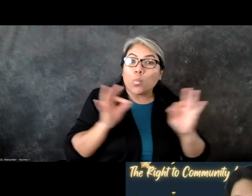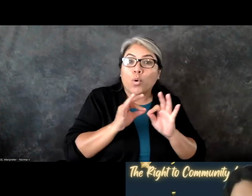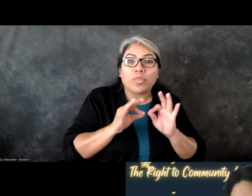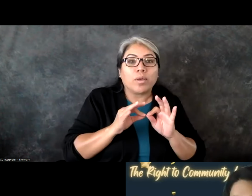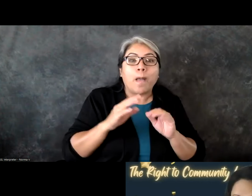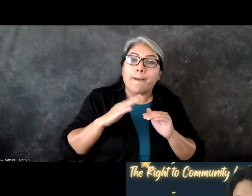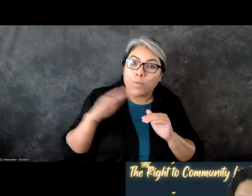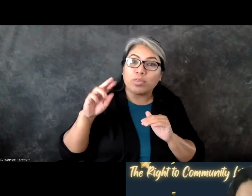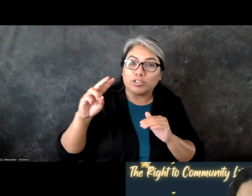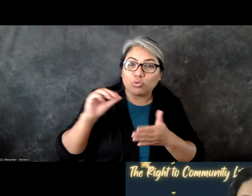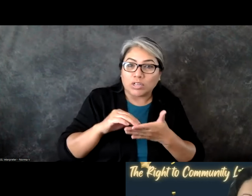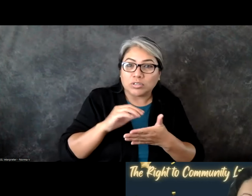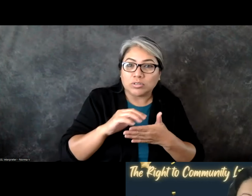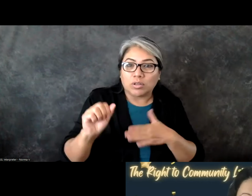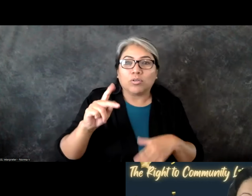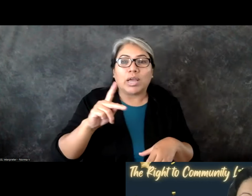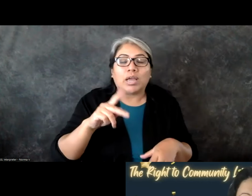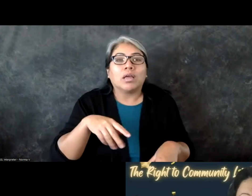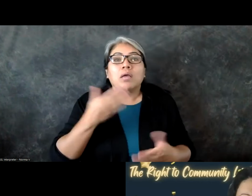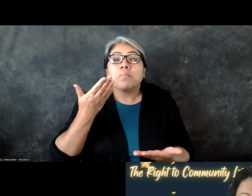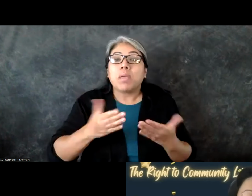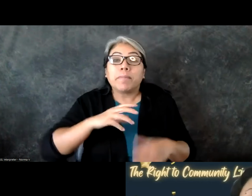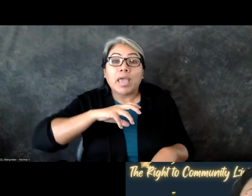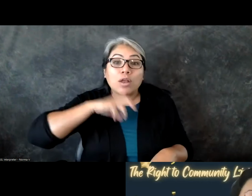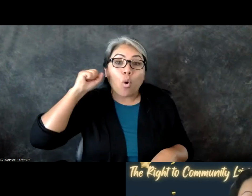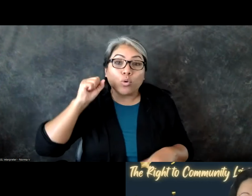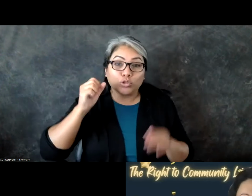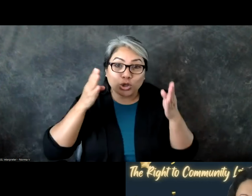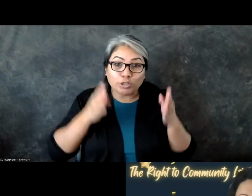is that owning a home -- you know, some people may own a